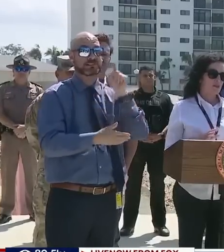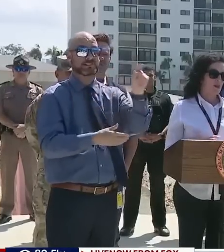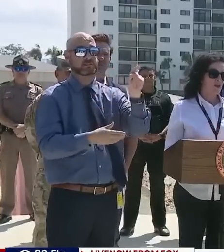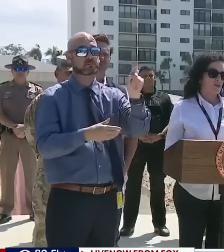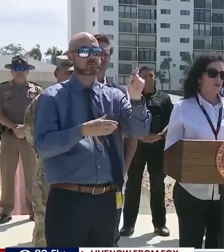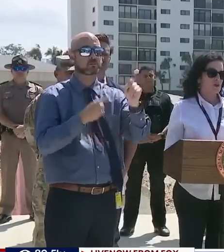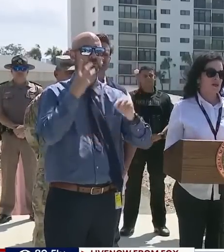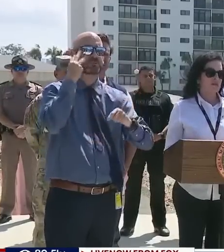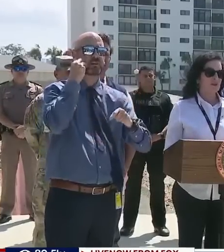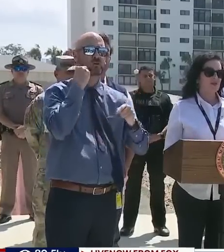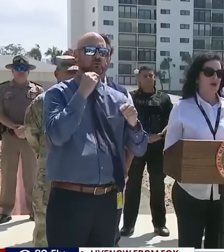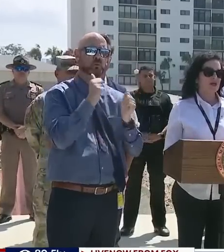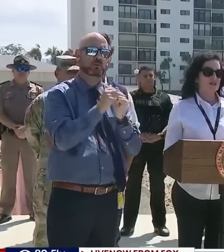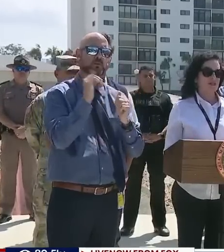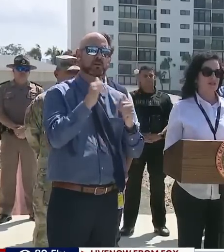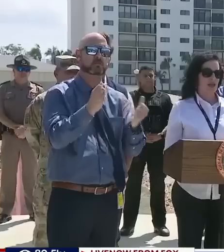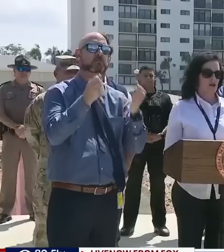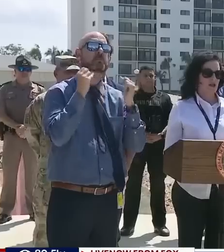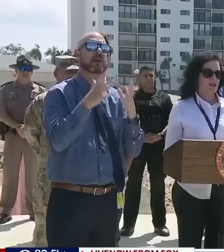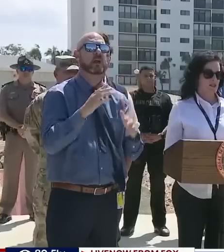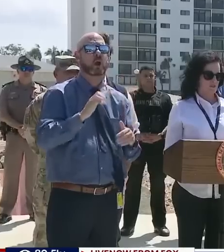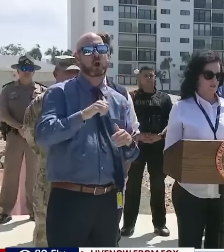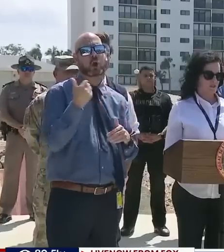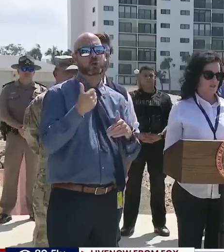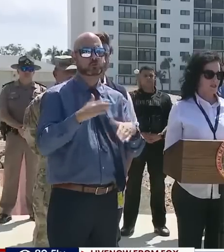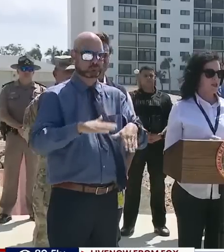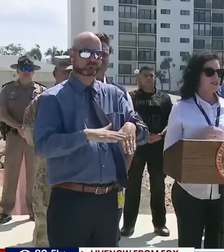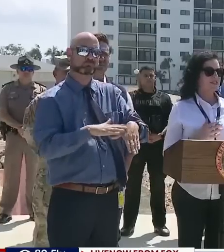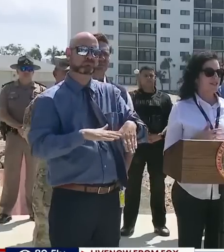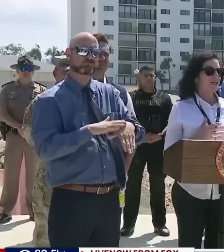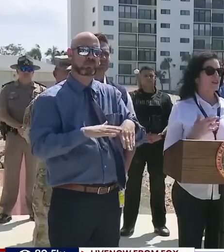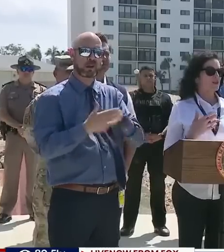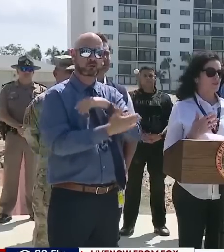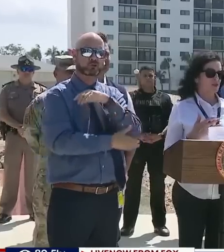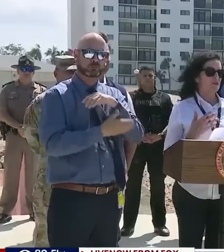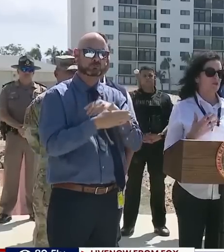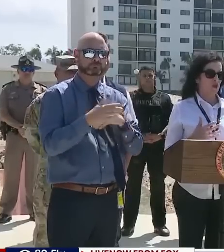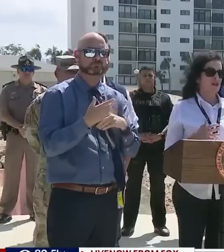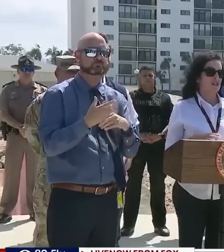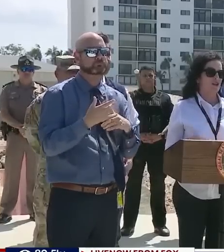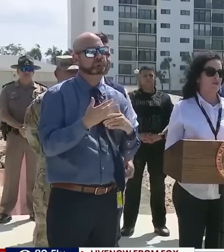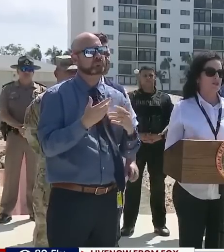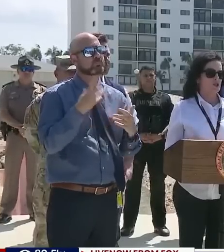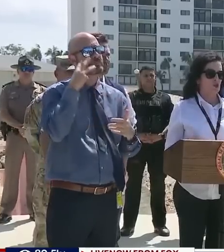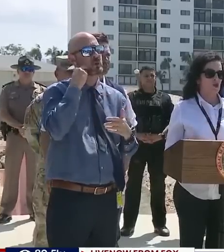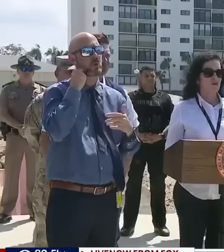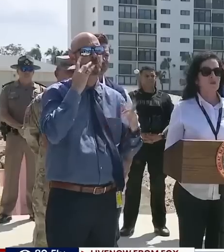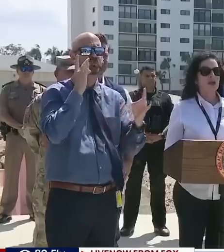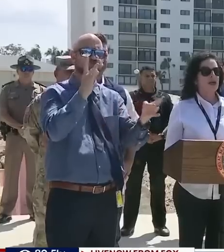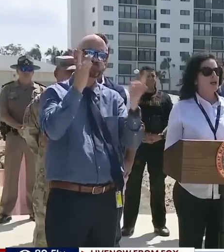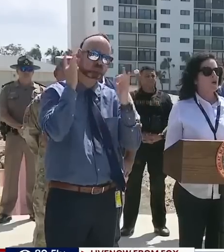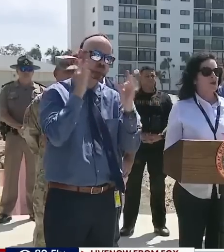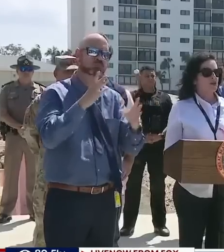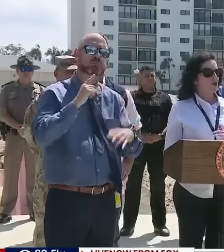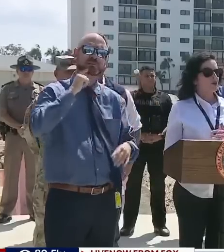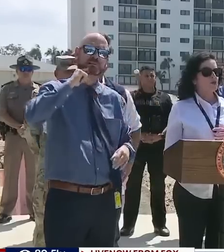other parts of the state. Taylor County. that sustained. uh, along with